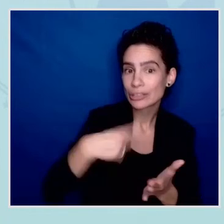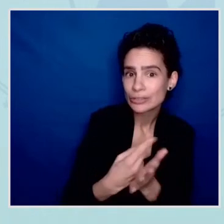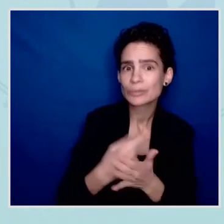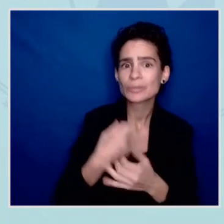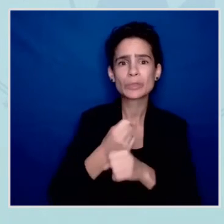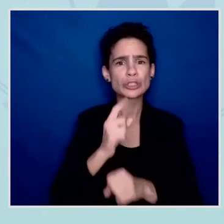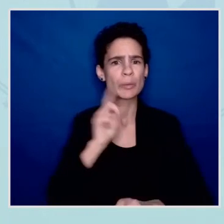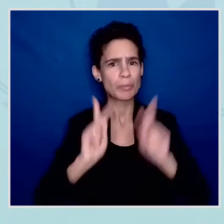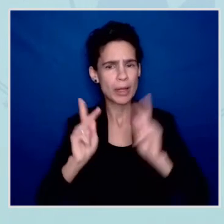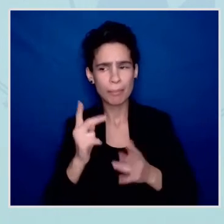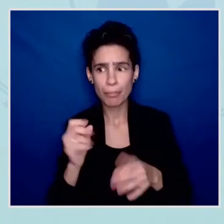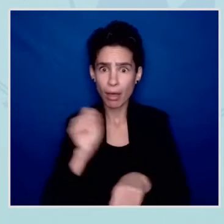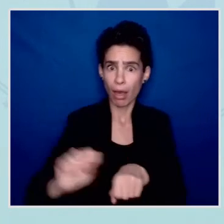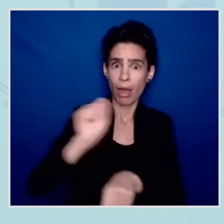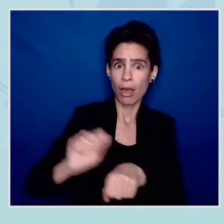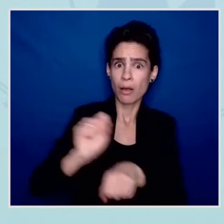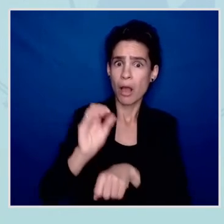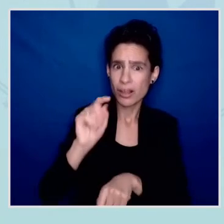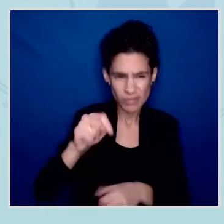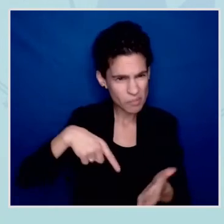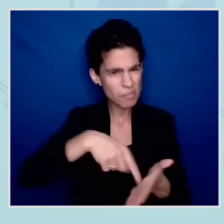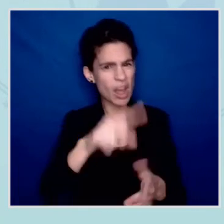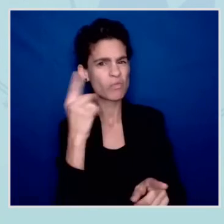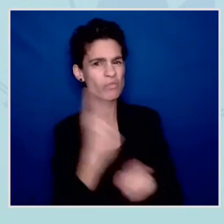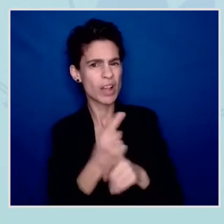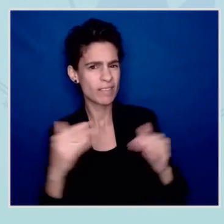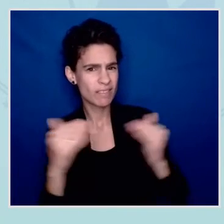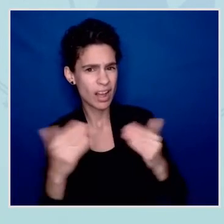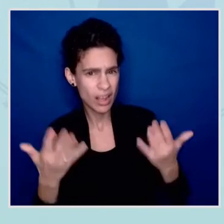PENSIONS, ENSURING WORKER SAFETY